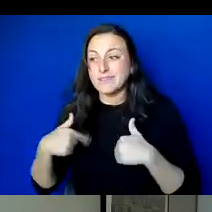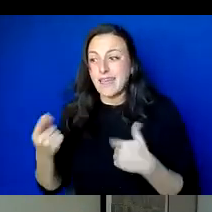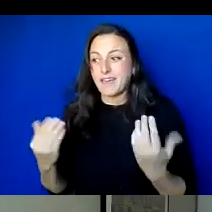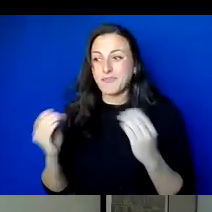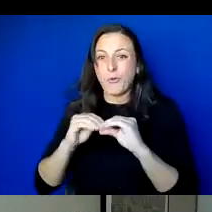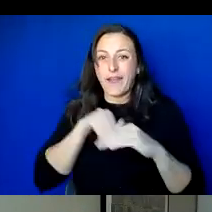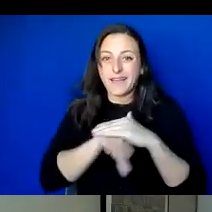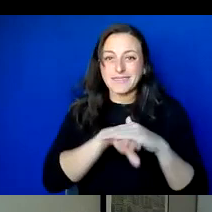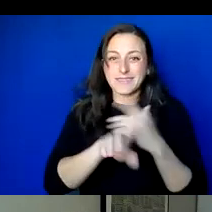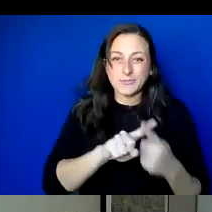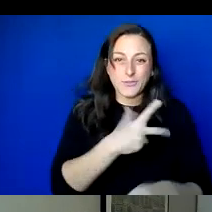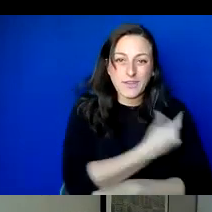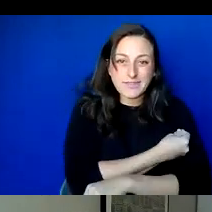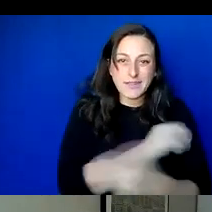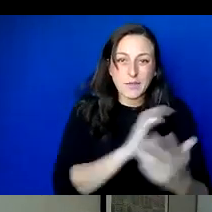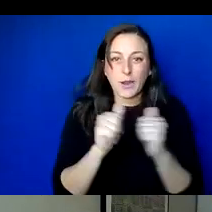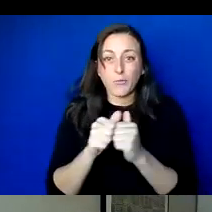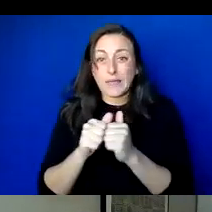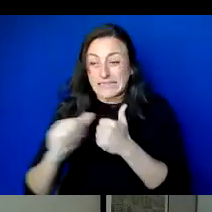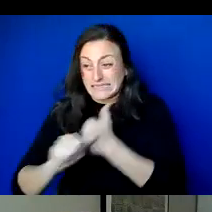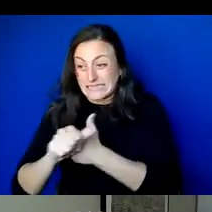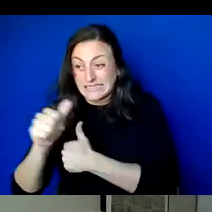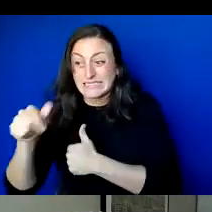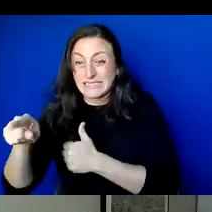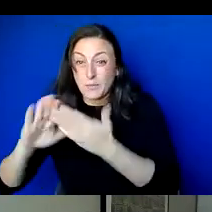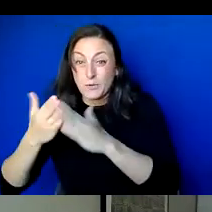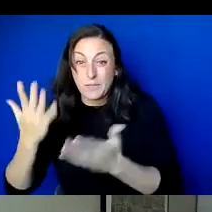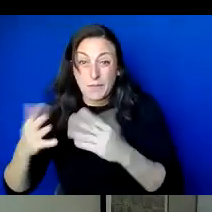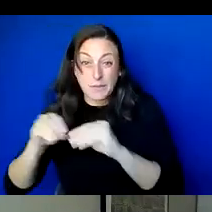communities; they may have lower rates of vaccination. So we're asking from these partners